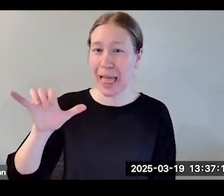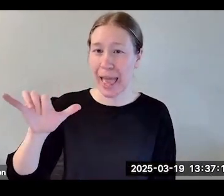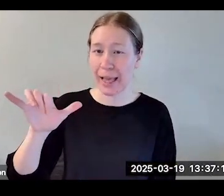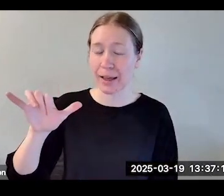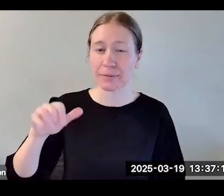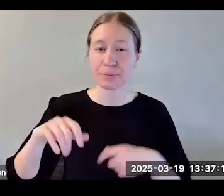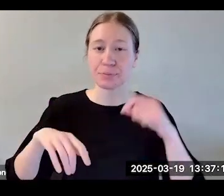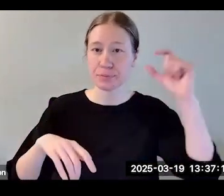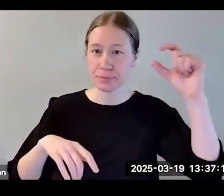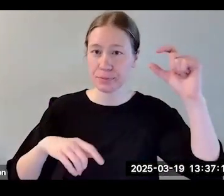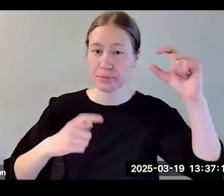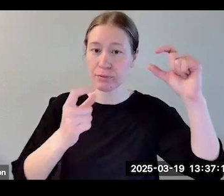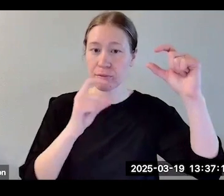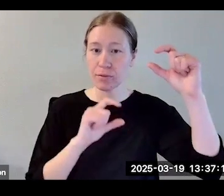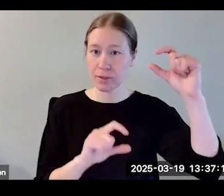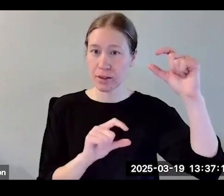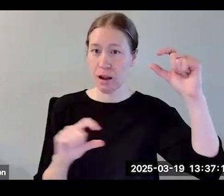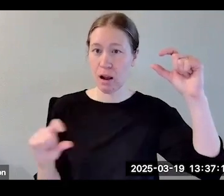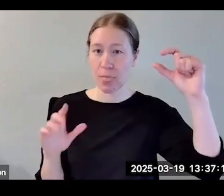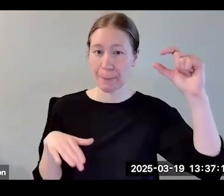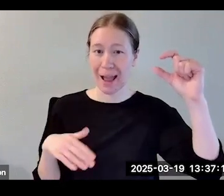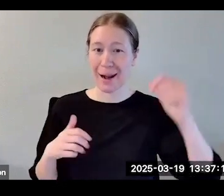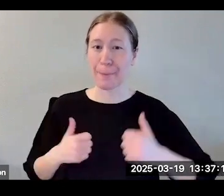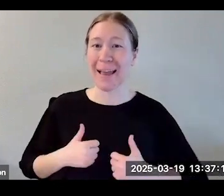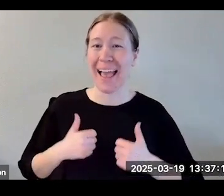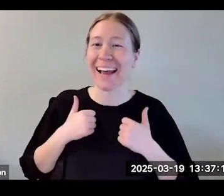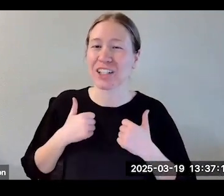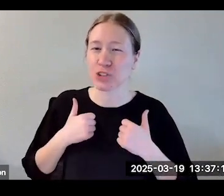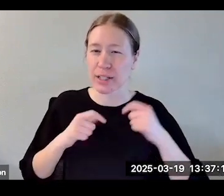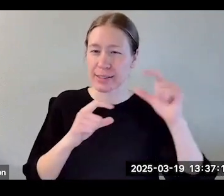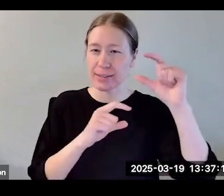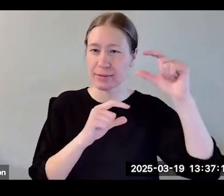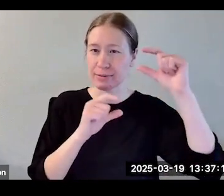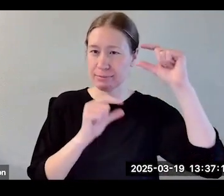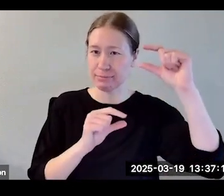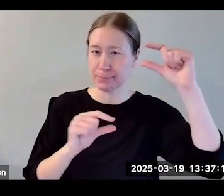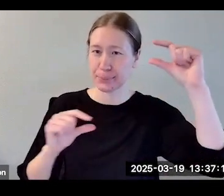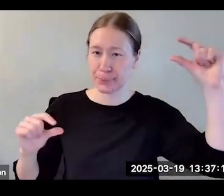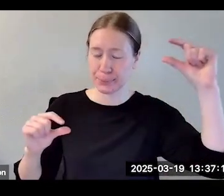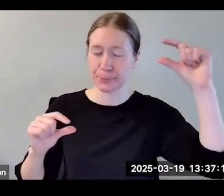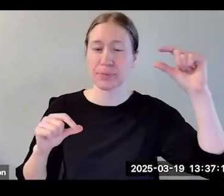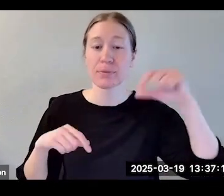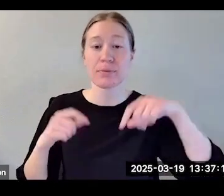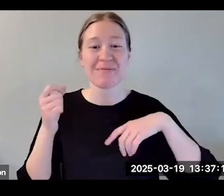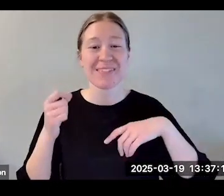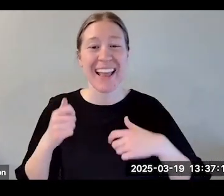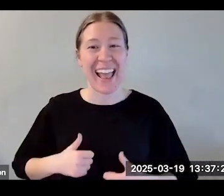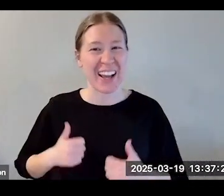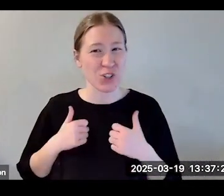because this is the actual link I wanted to use in my document. However, we do want to change the text to display.